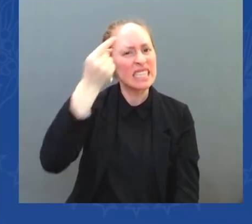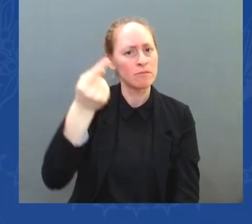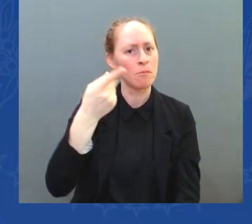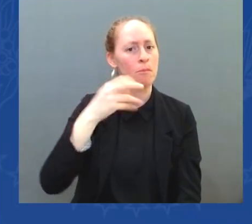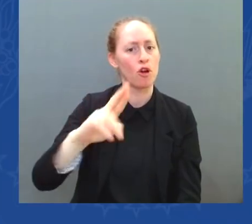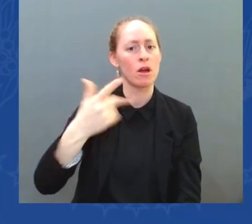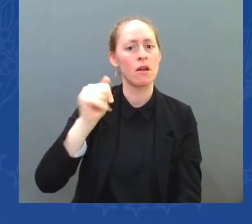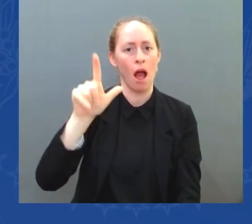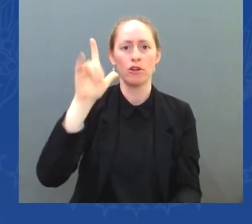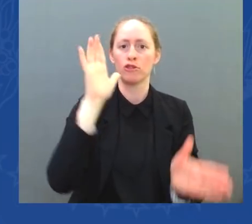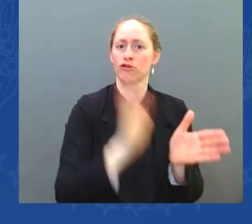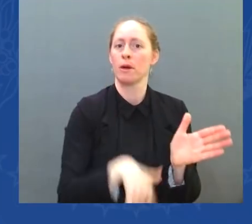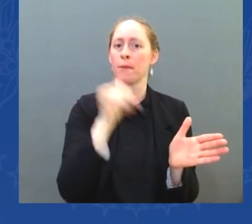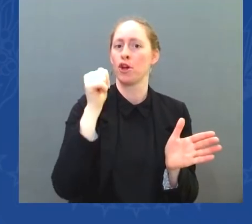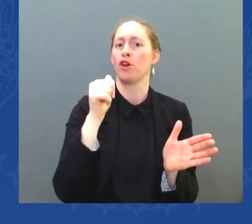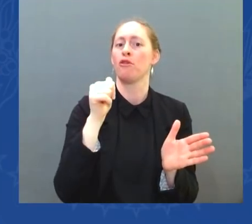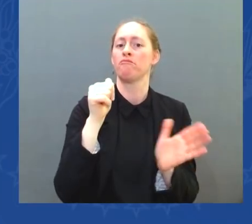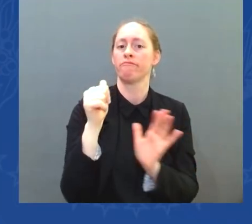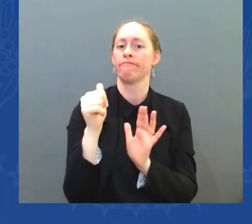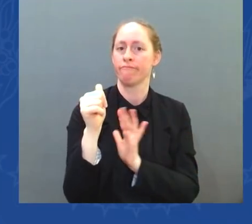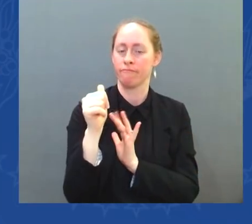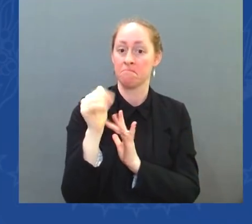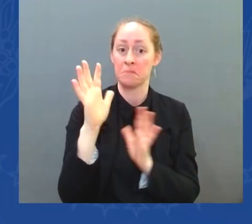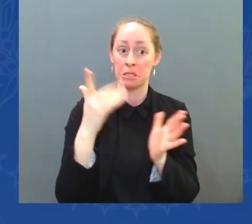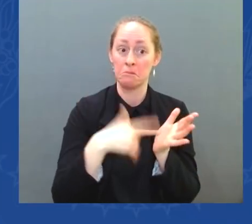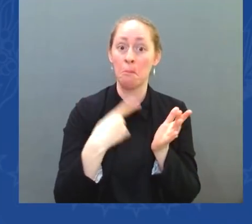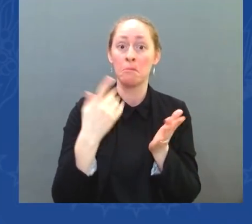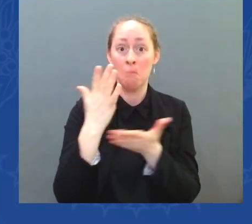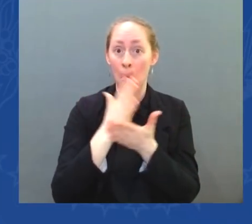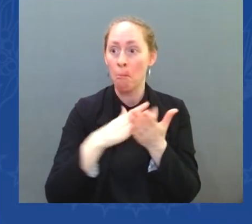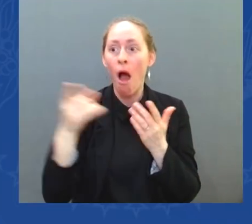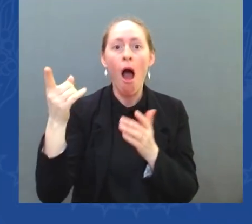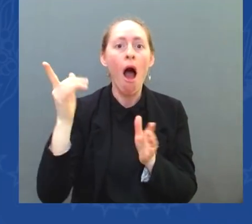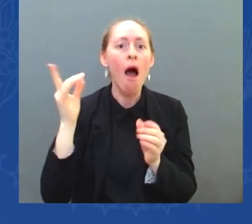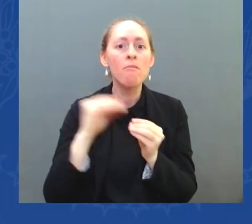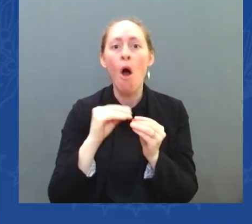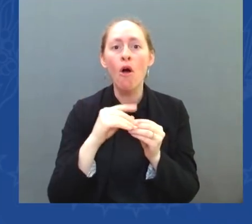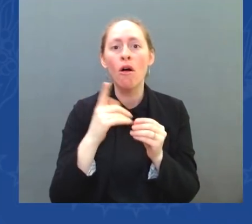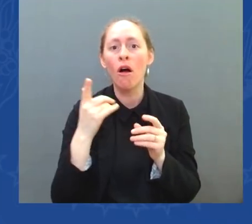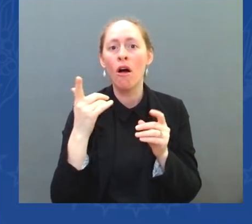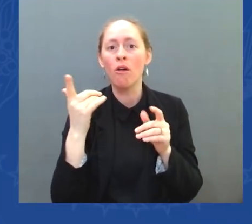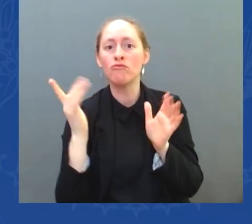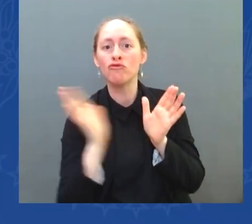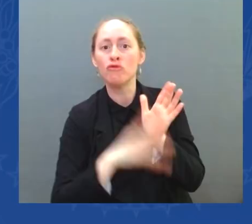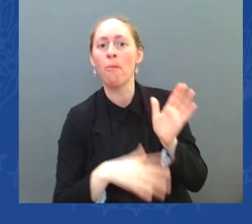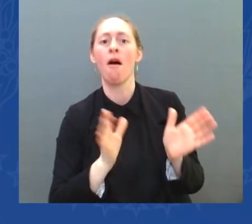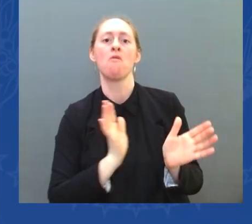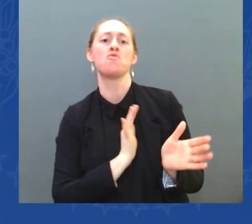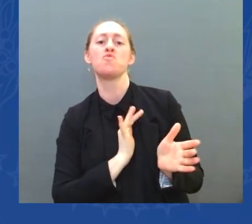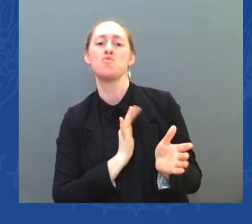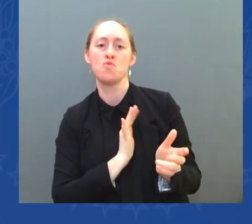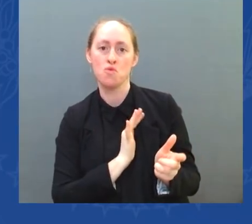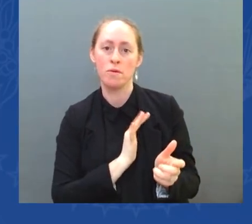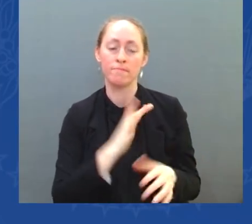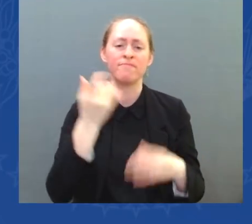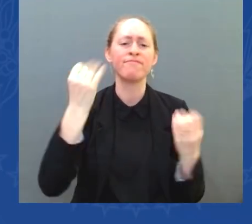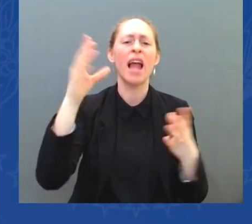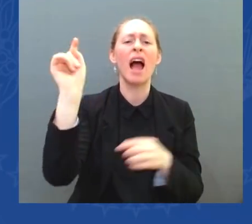But many of the gas stations that sell it here in Iowa, Illinois, Minnesota, Wisconsin, Pennsylvania are required to stop selling it in the summer.